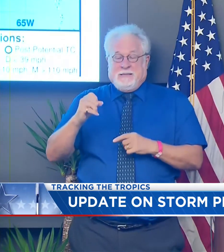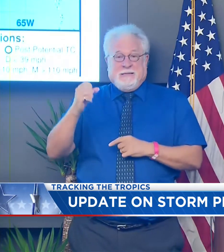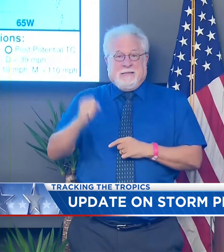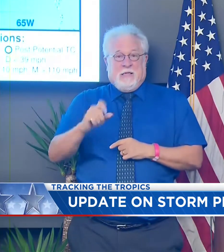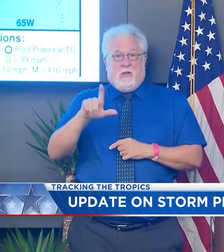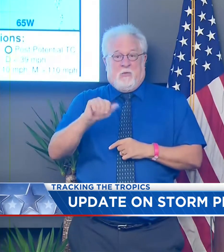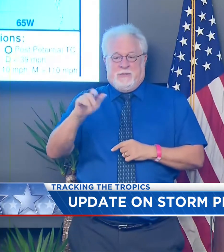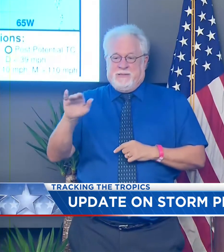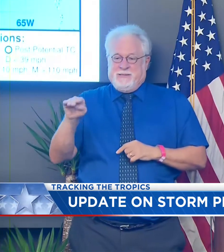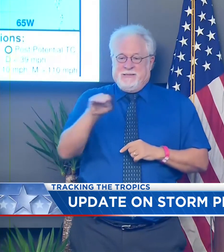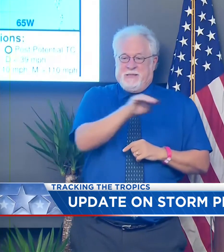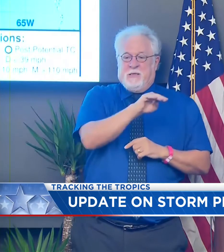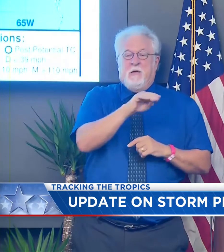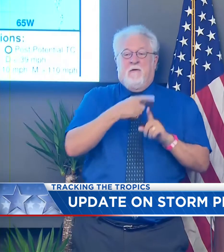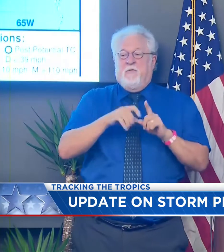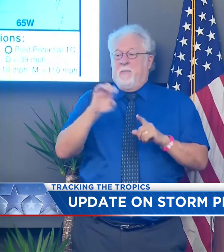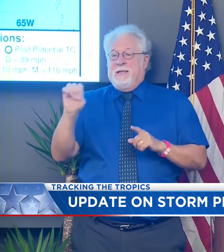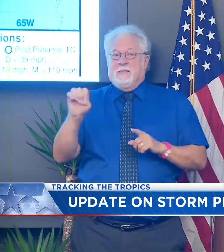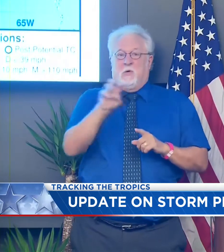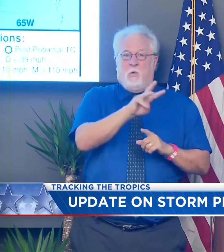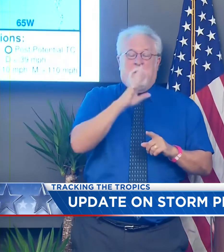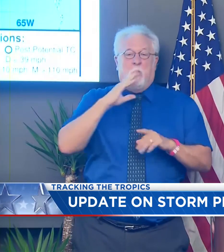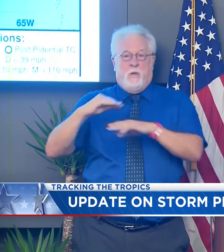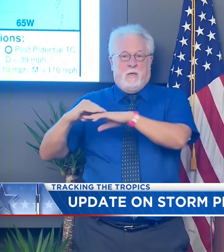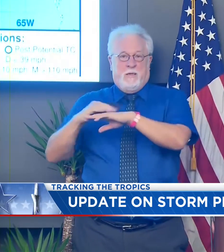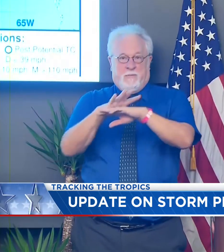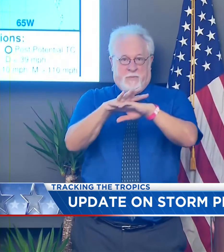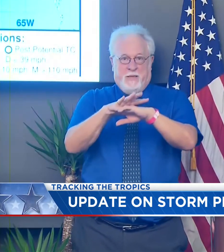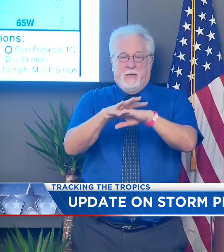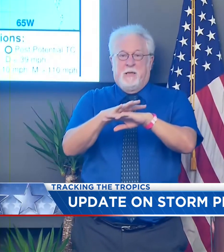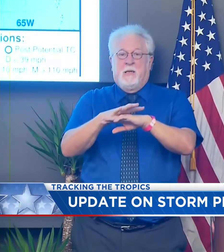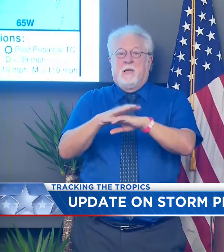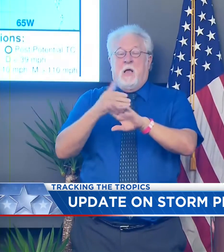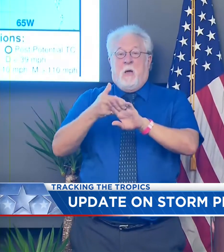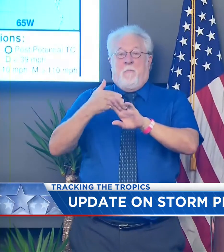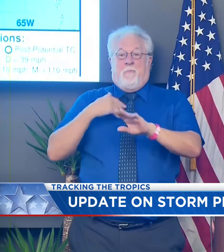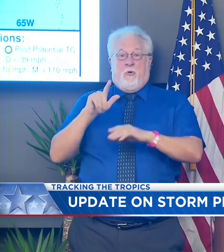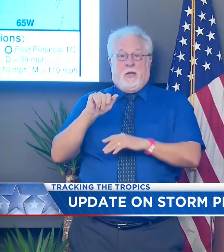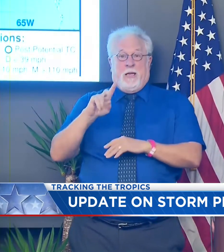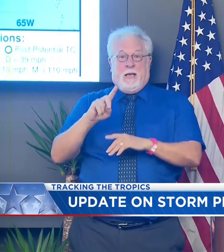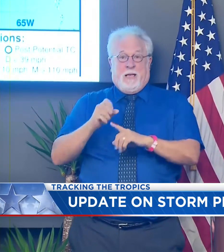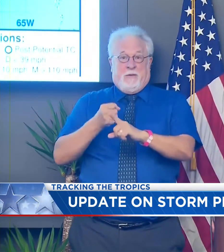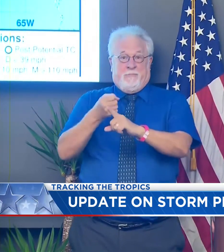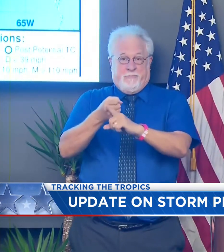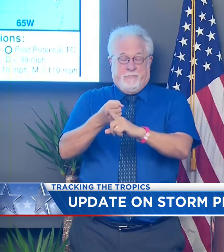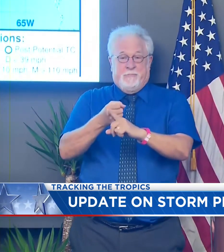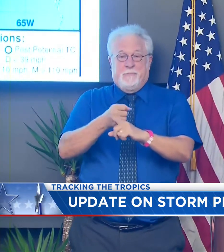LESS THAN 48 HOURS LATER, WE'RE EXPECTING LAURA TO MAKE LANDFALL. AND ALL ACROSS SOUTH LOUISIANA